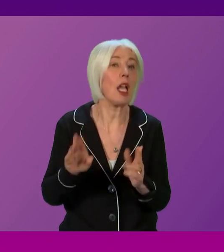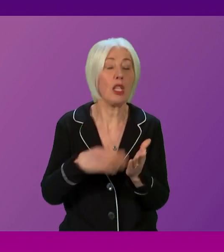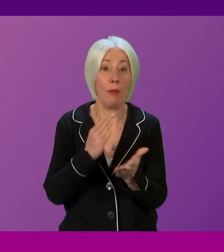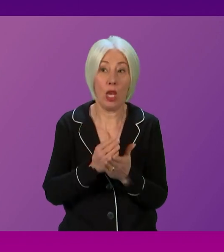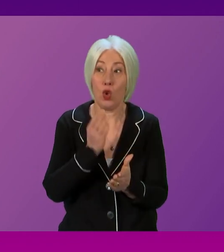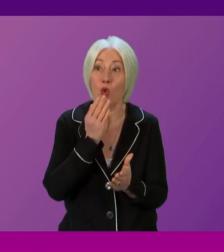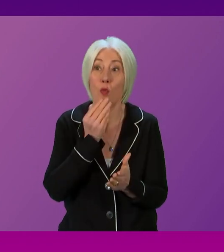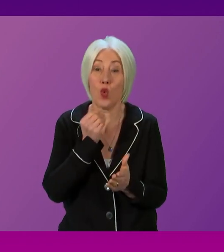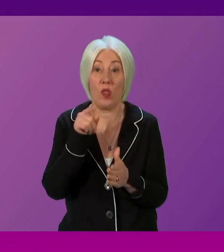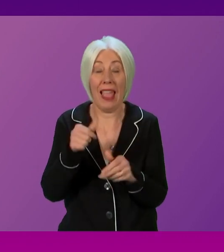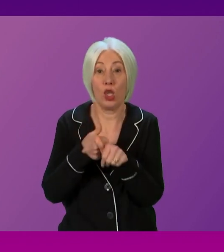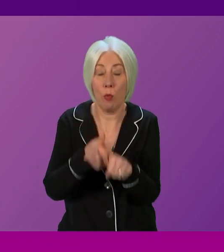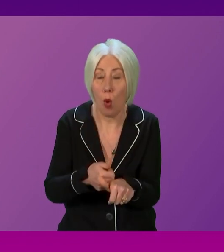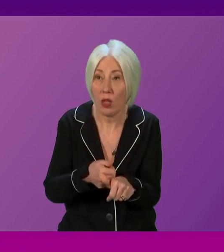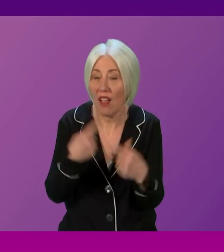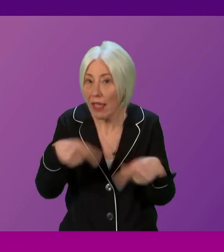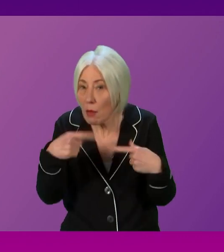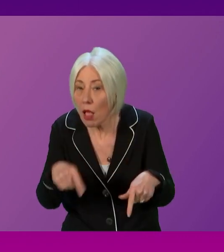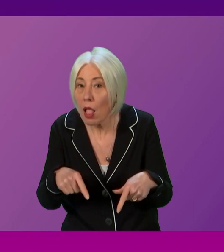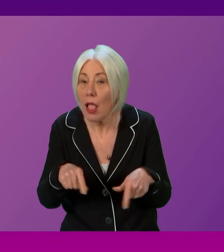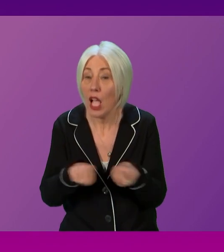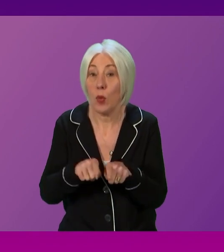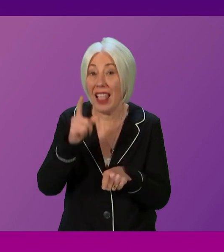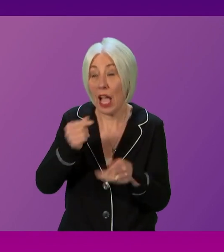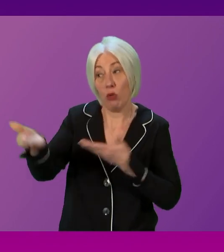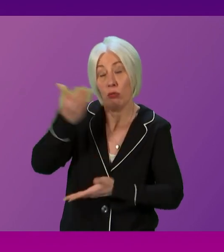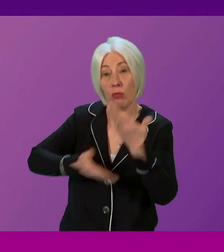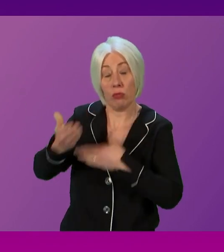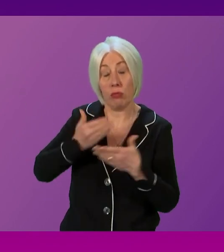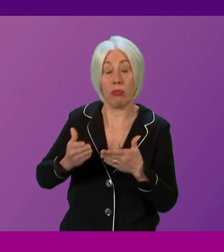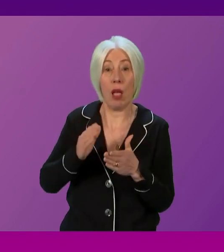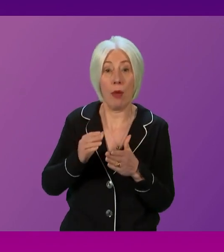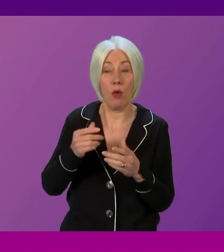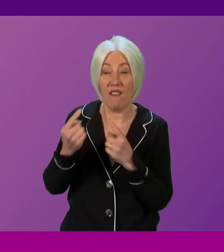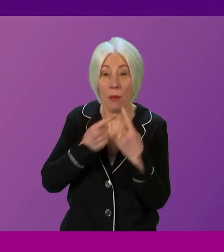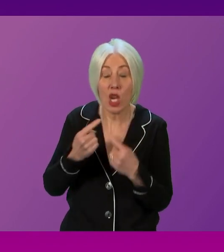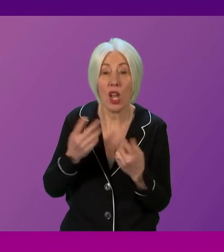of that support? How is information, including information about nationalities, being collected